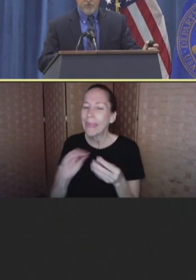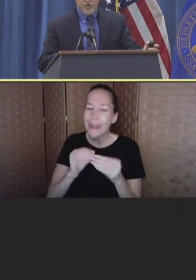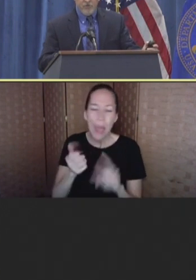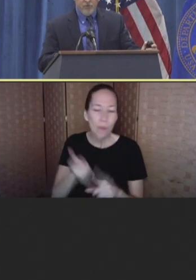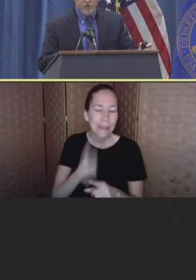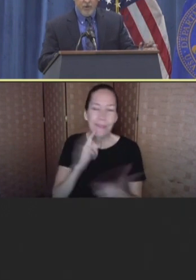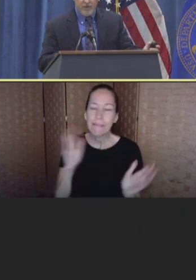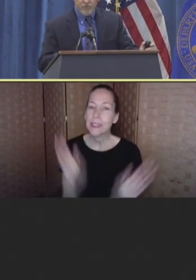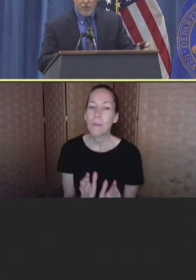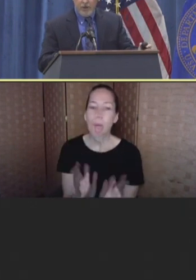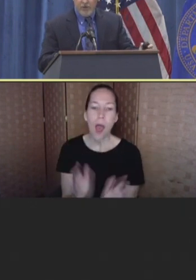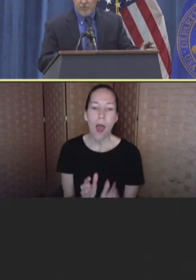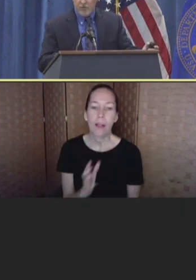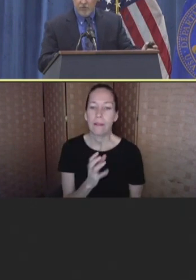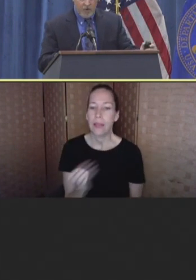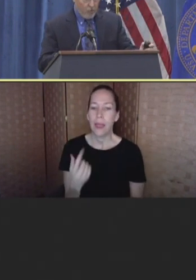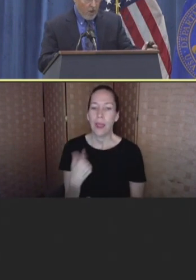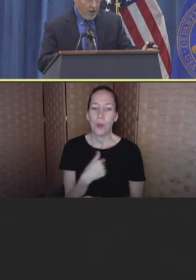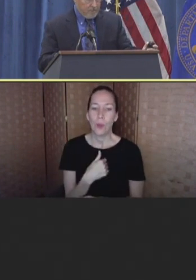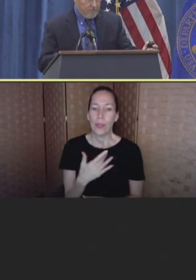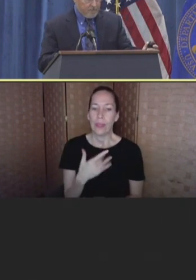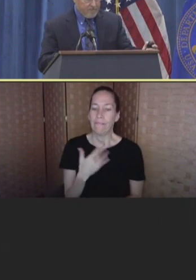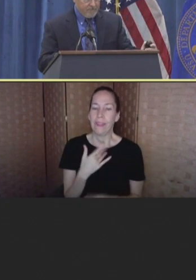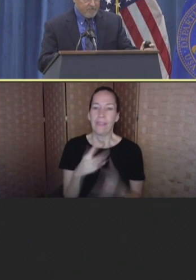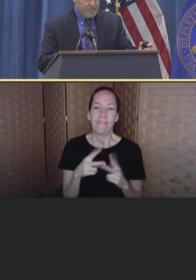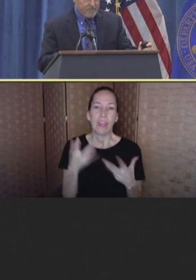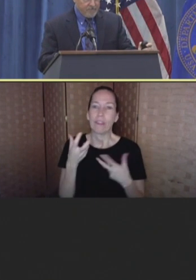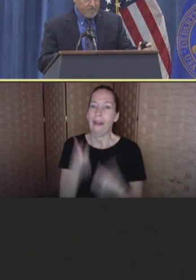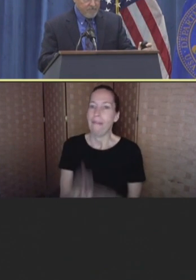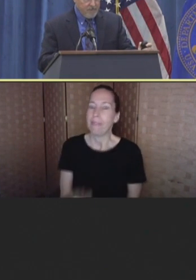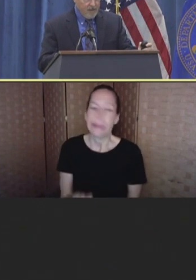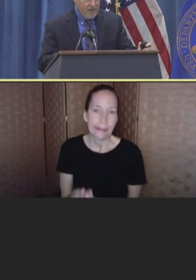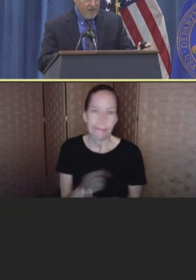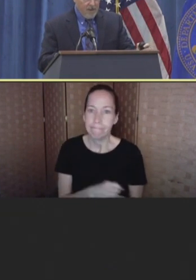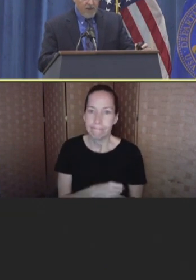intervals around these point estimates are very wide.